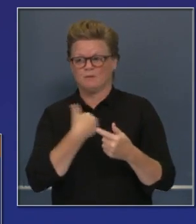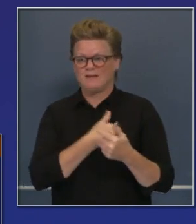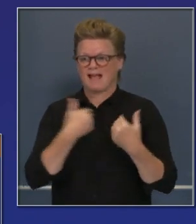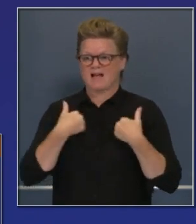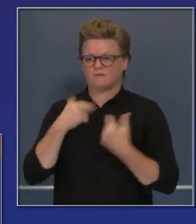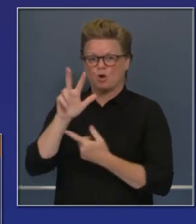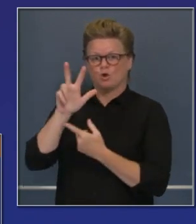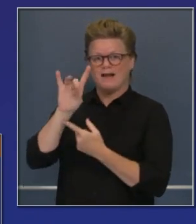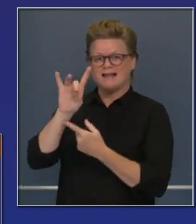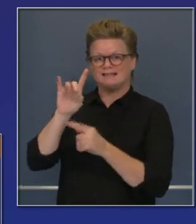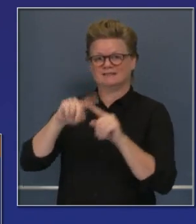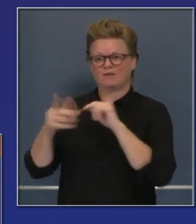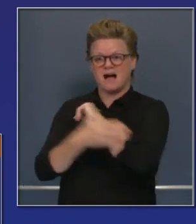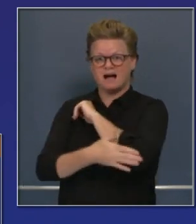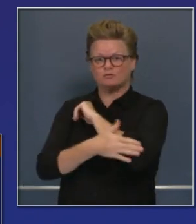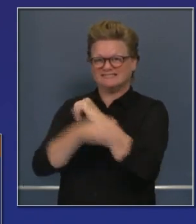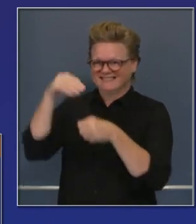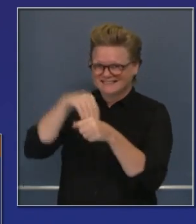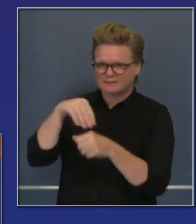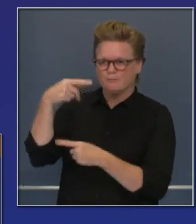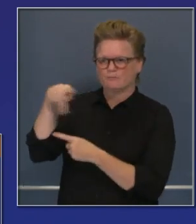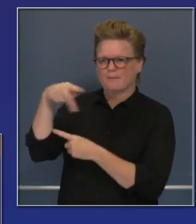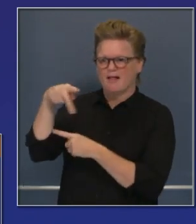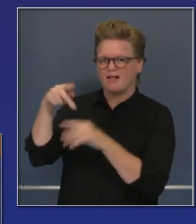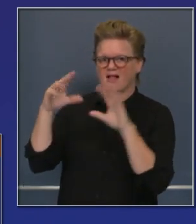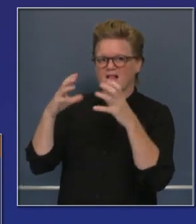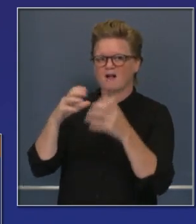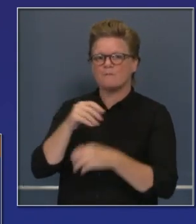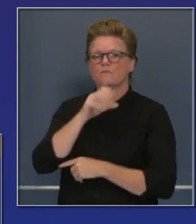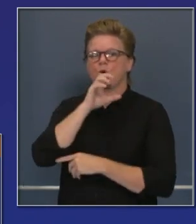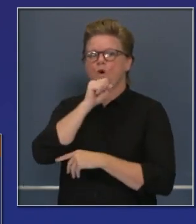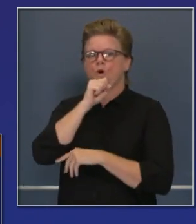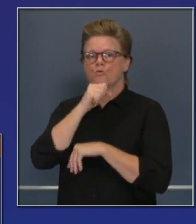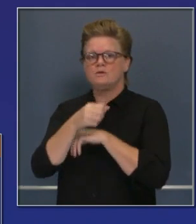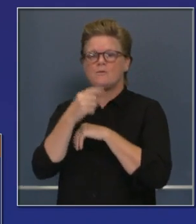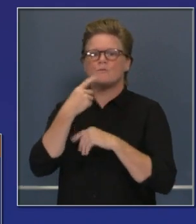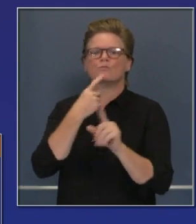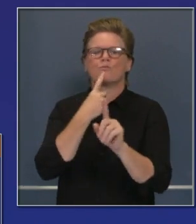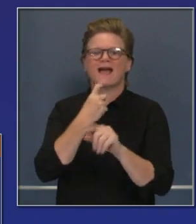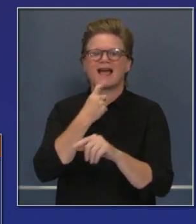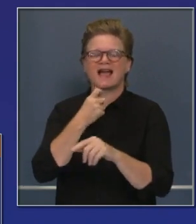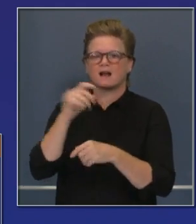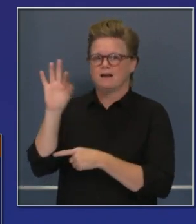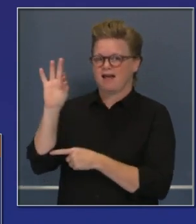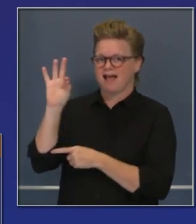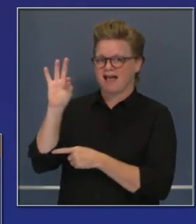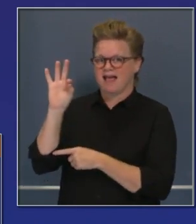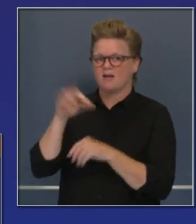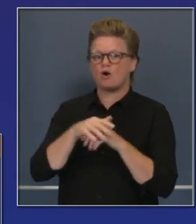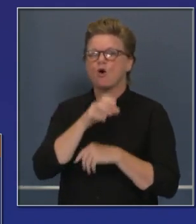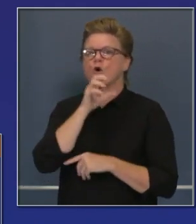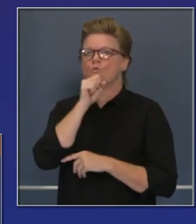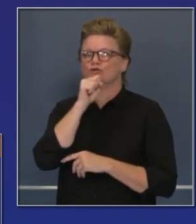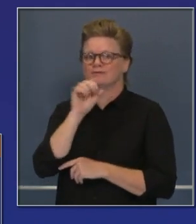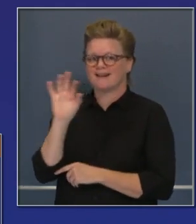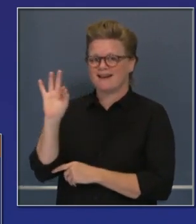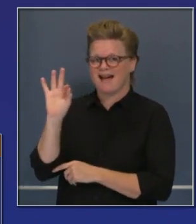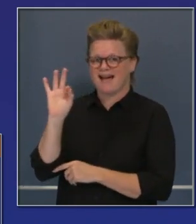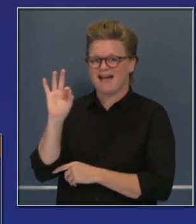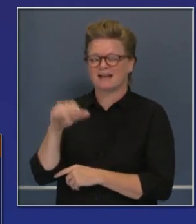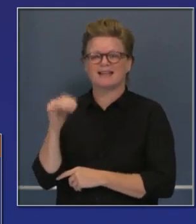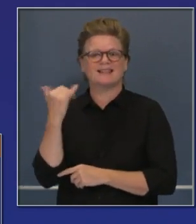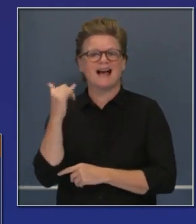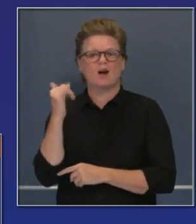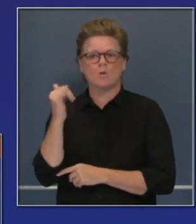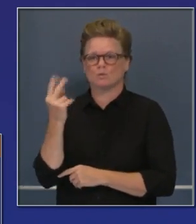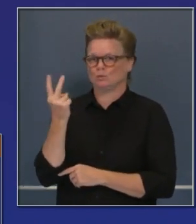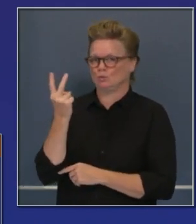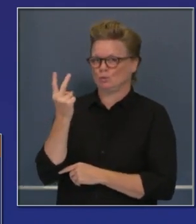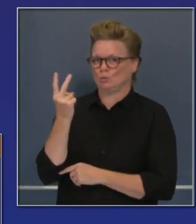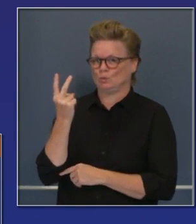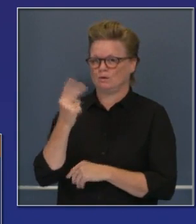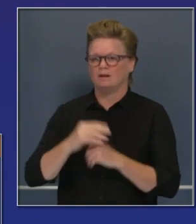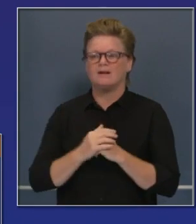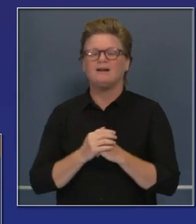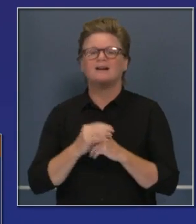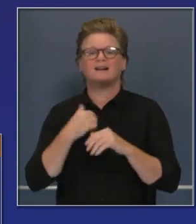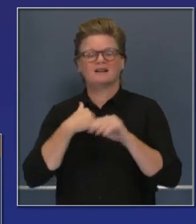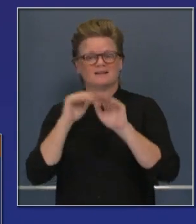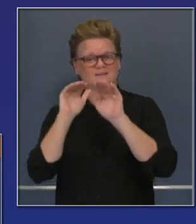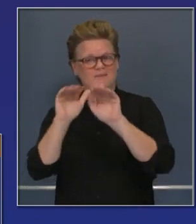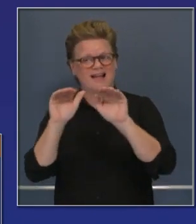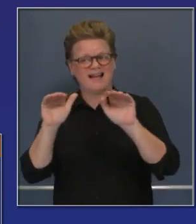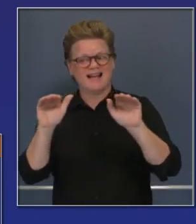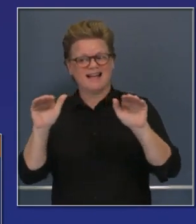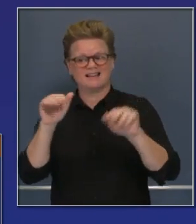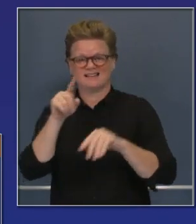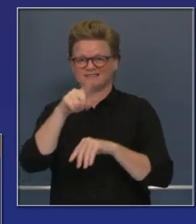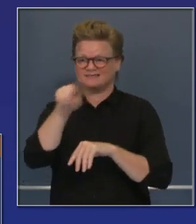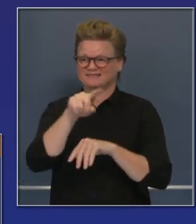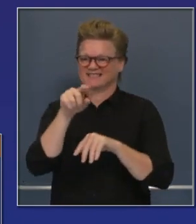JUST TO REMIND YOU, WHEN WE FIRST CAME OUT WITH TH TIEING SYSTEM -- TIERING SYSTEM WE HAD NINE COUNTIES IN RED, NINE IN ORANGE, AND TWO IN YELLOW.